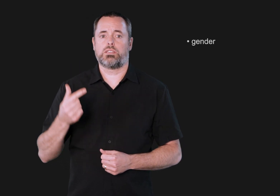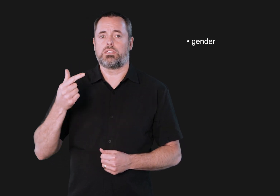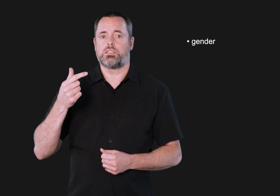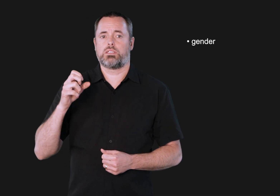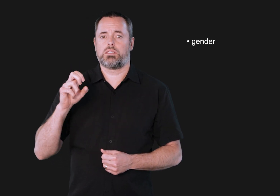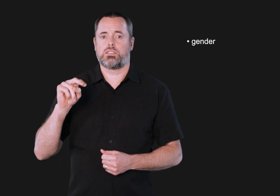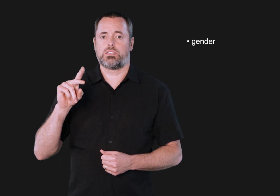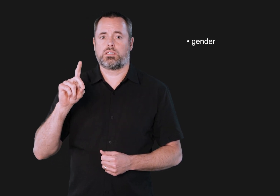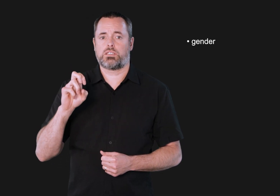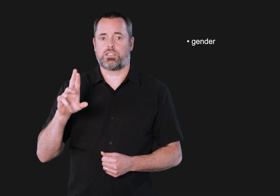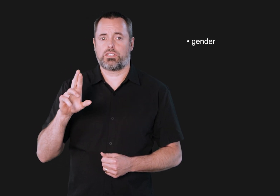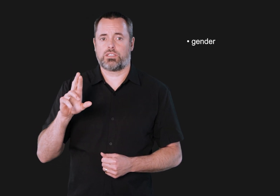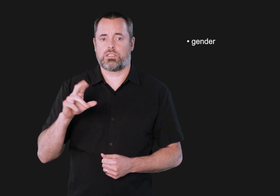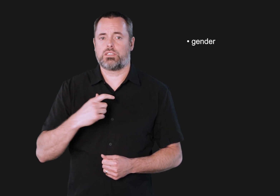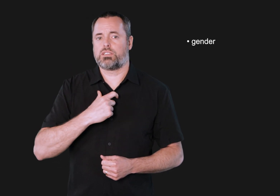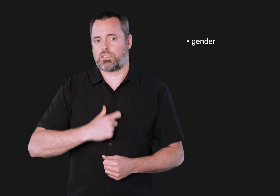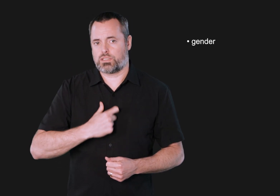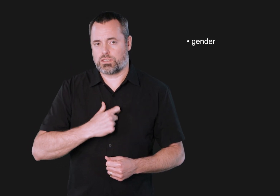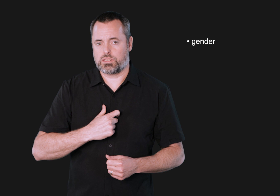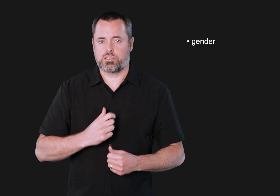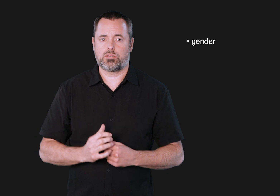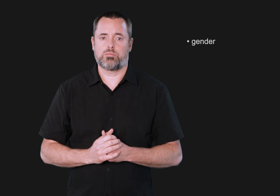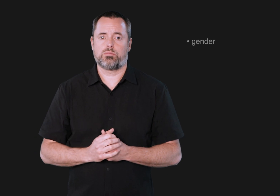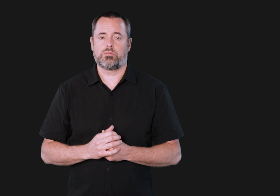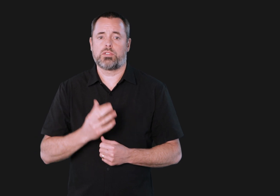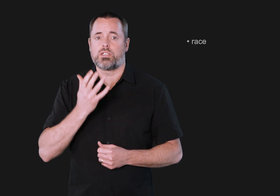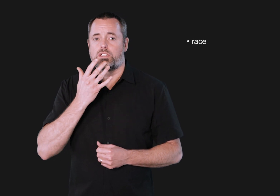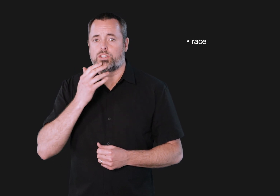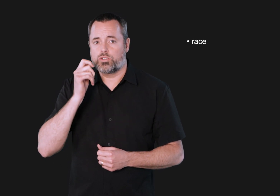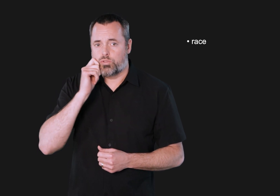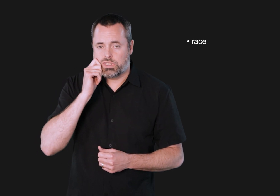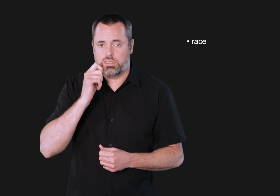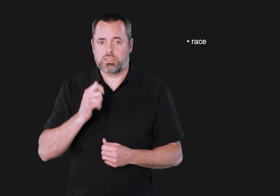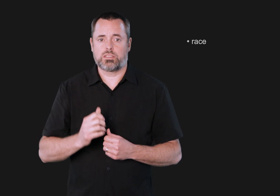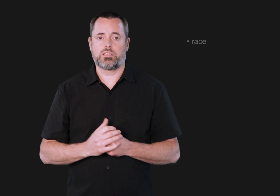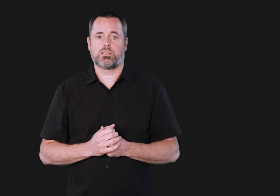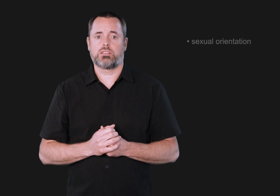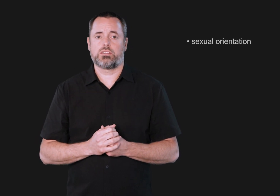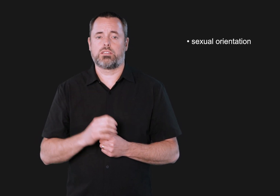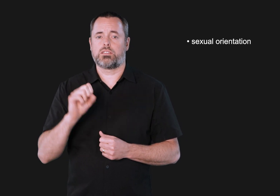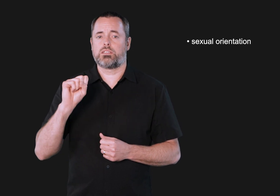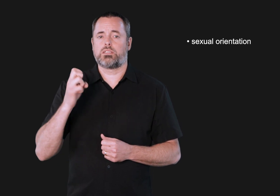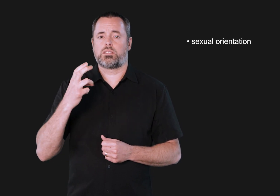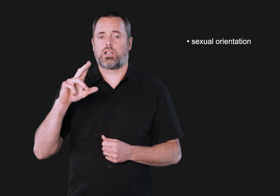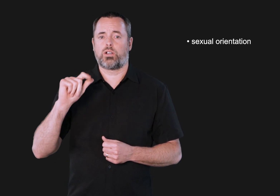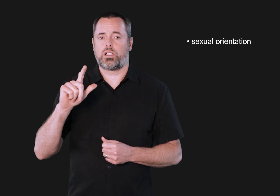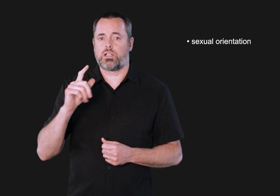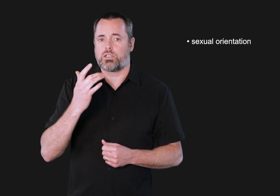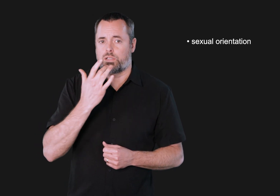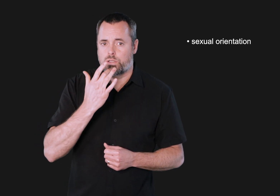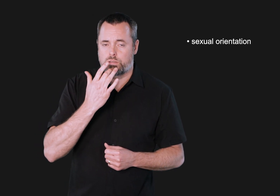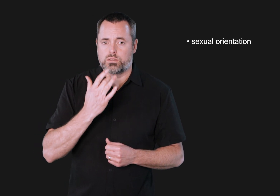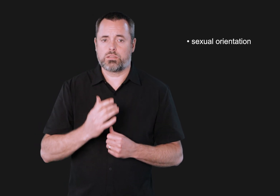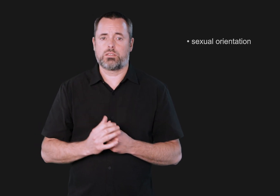• gender • race • sexual orientation